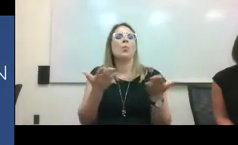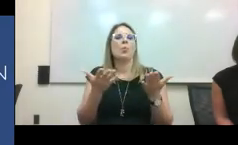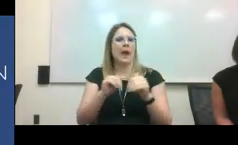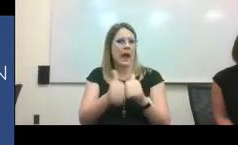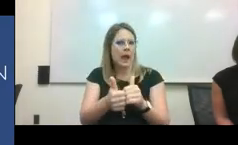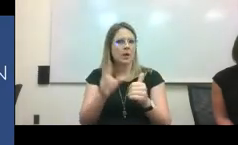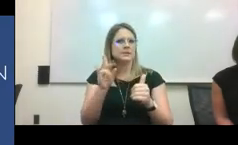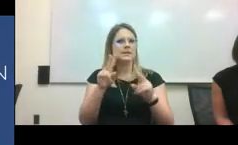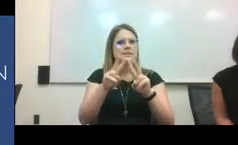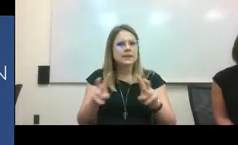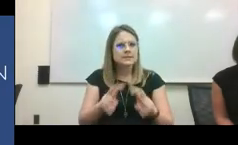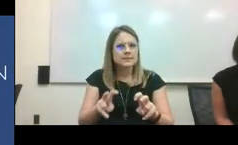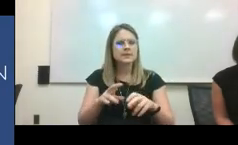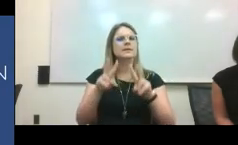what the assessment was on.